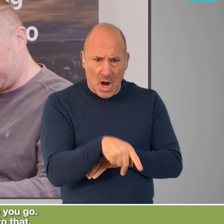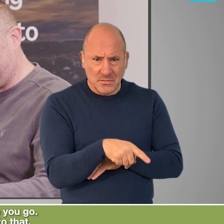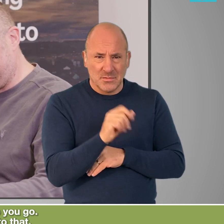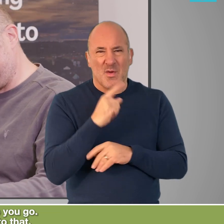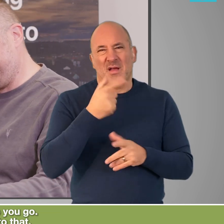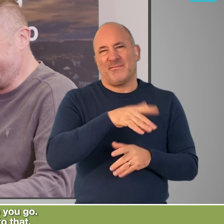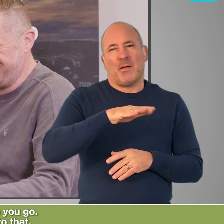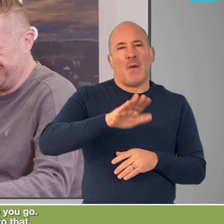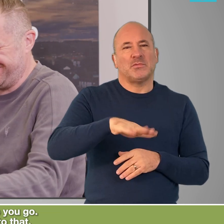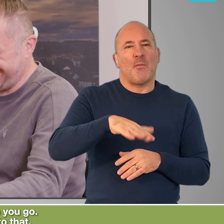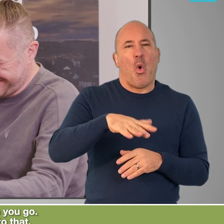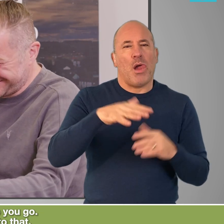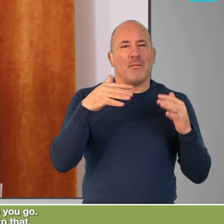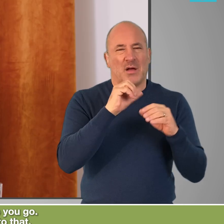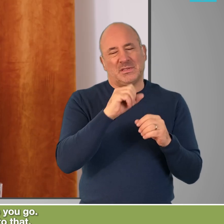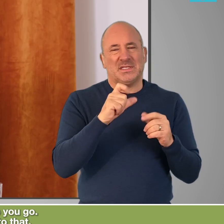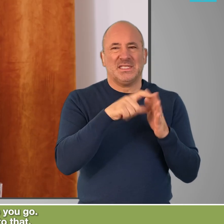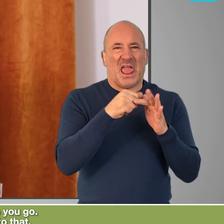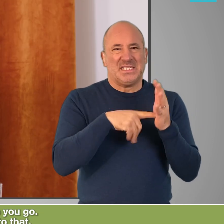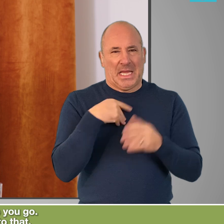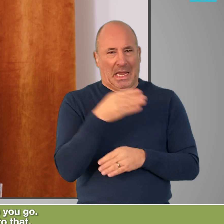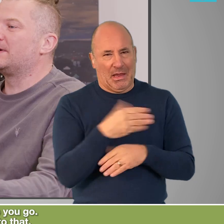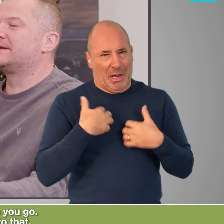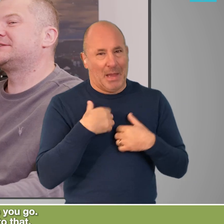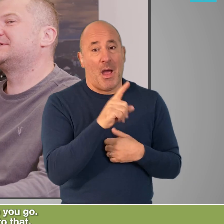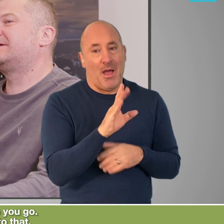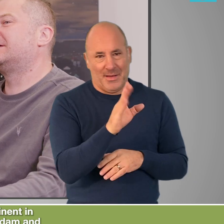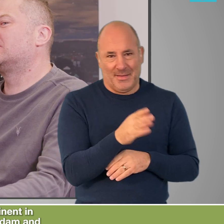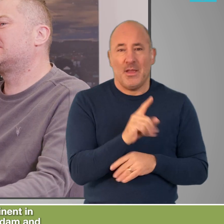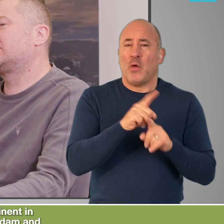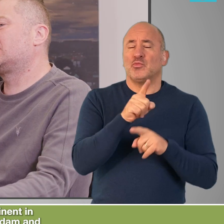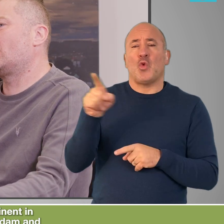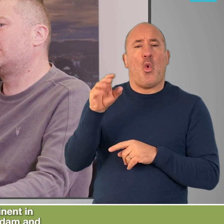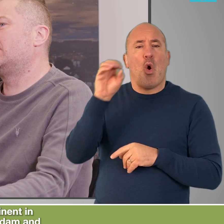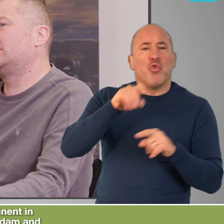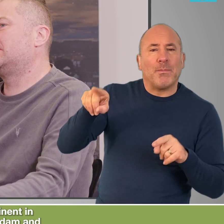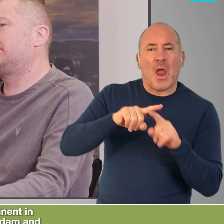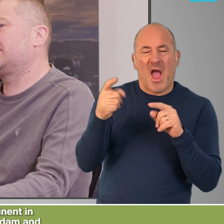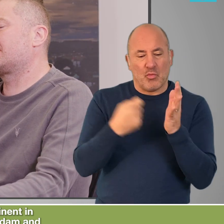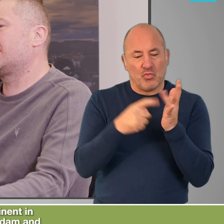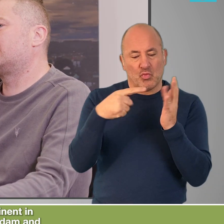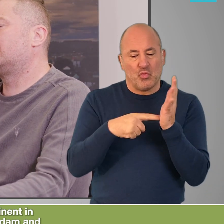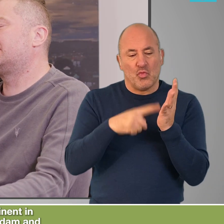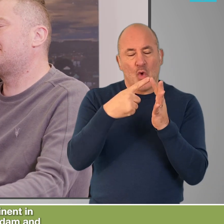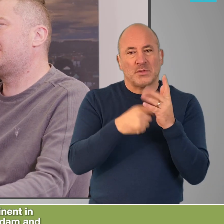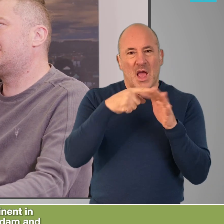Celtics, but there you go. But in addition to that, look to the continent in places like Rotterdam and